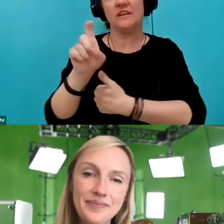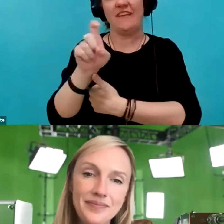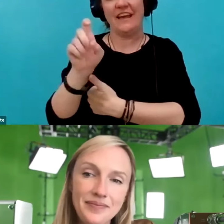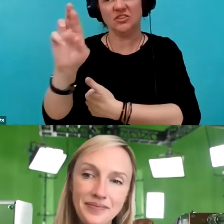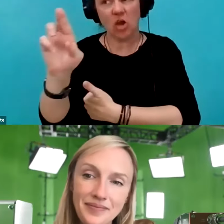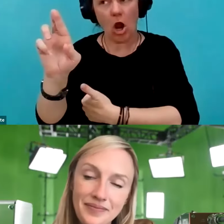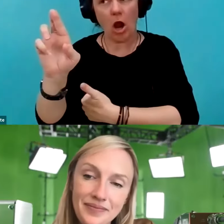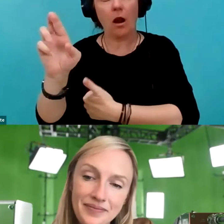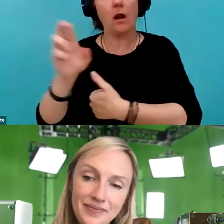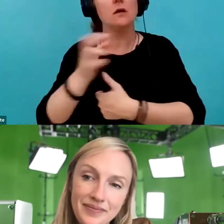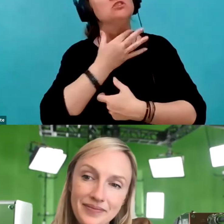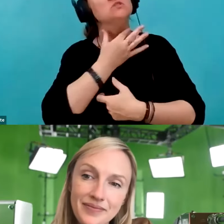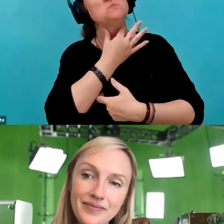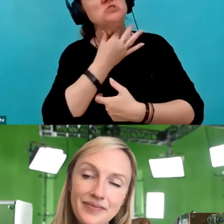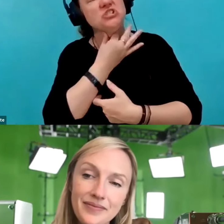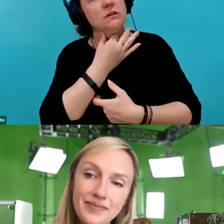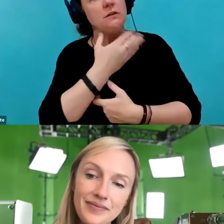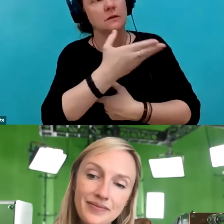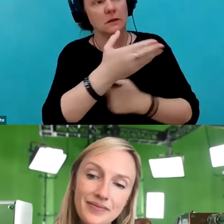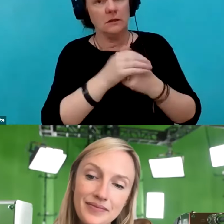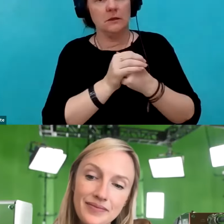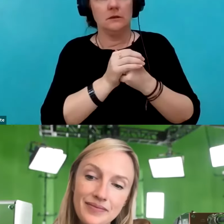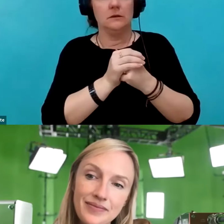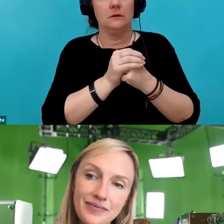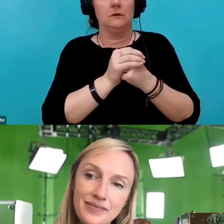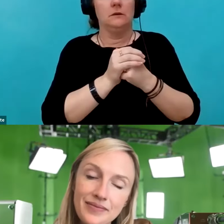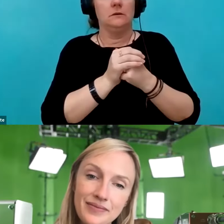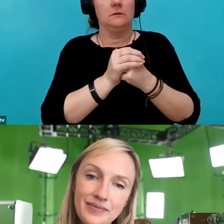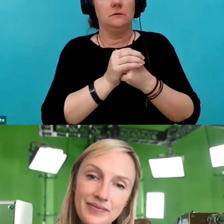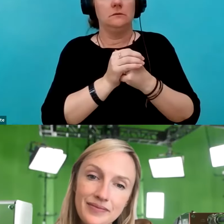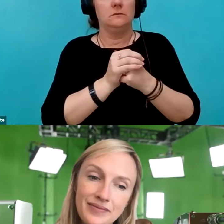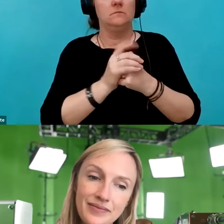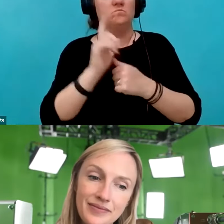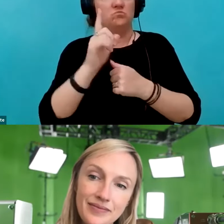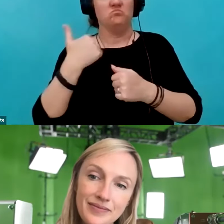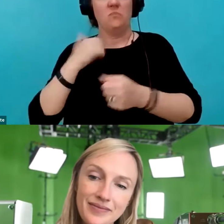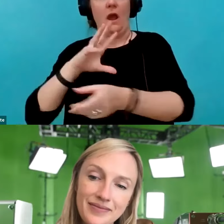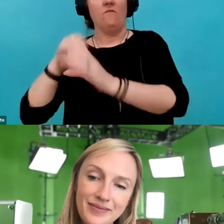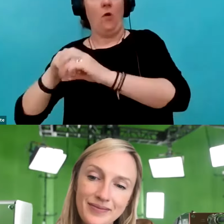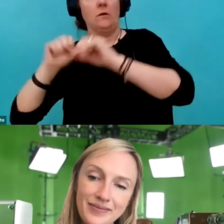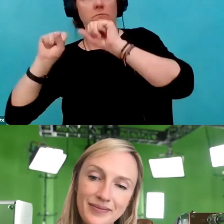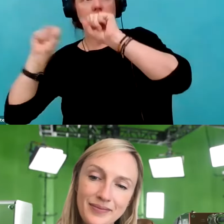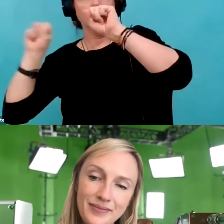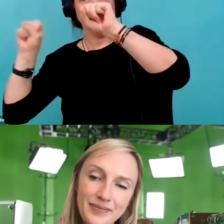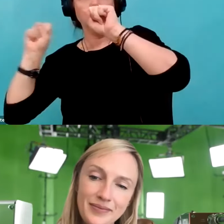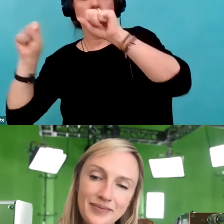Jonathan de Armas: I'm just curious, you know, I had mentioned how one thing that I got into his fitness. When I first put on my headset and I was just